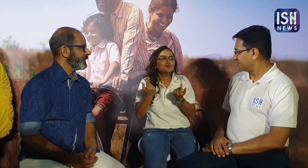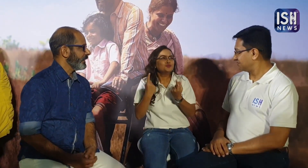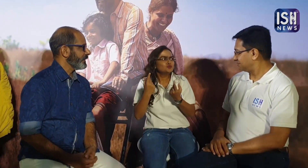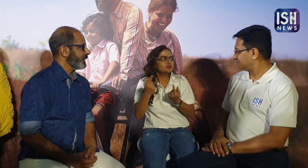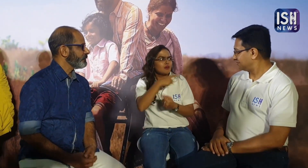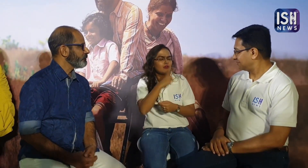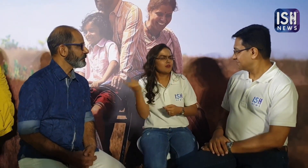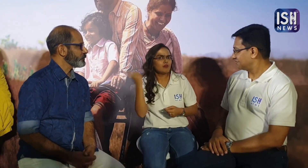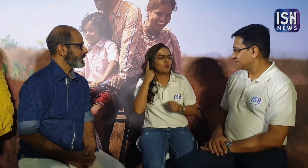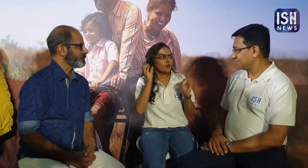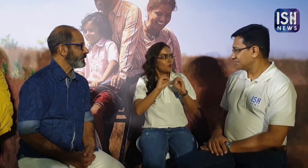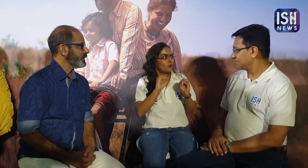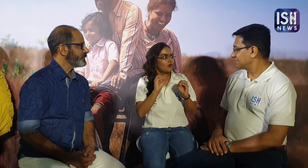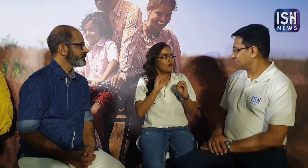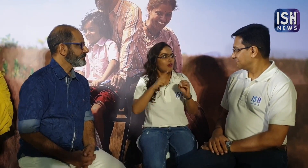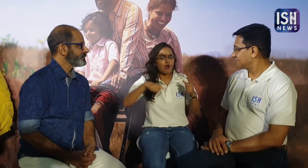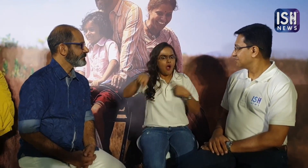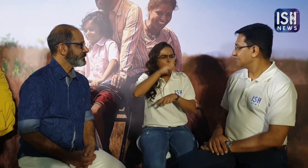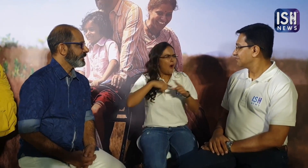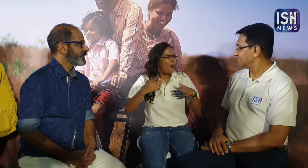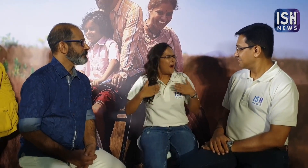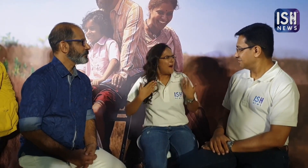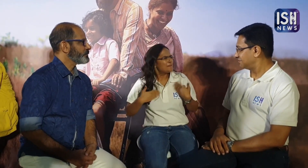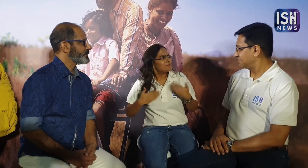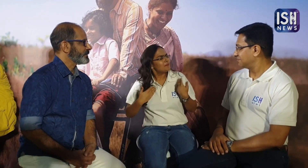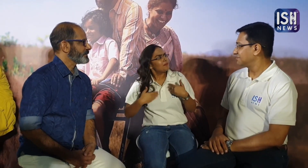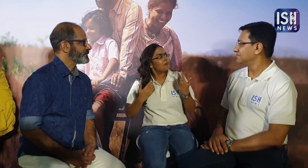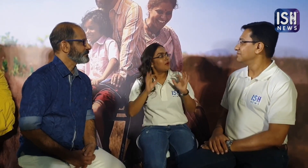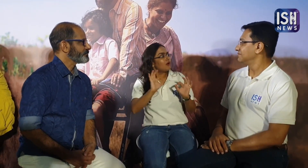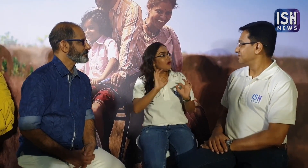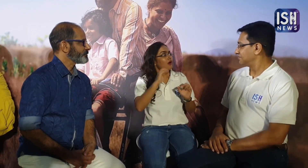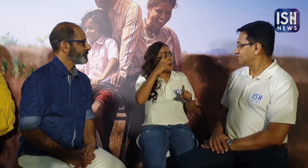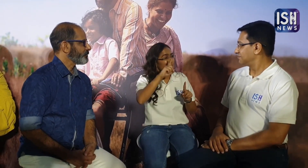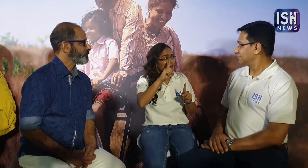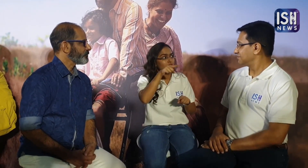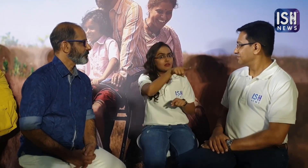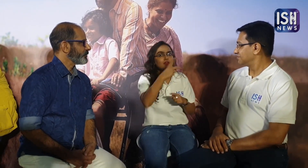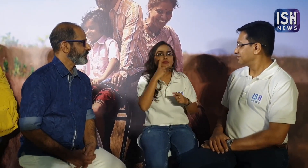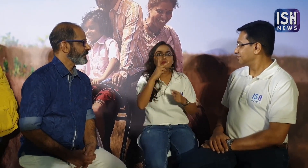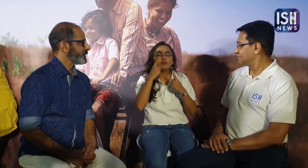Everyone was happy but Sunil was in tears.